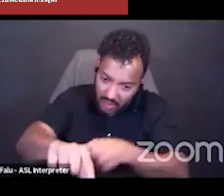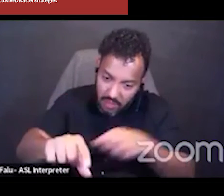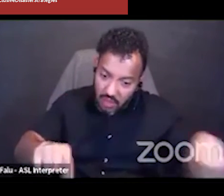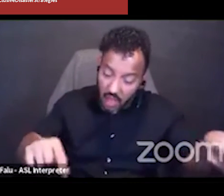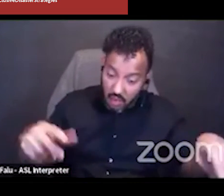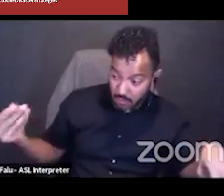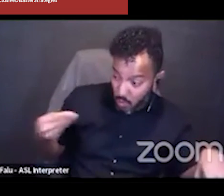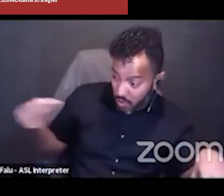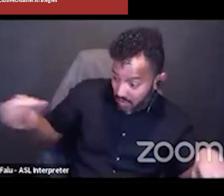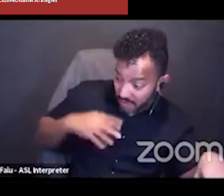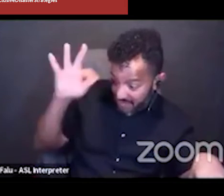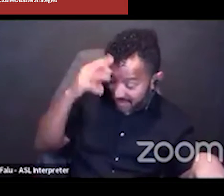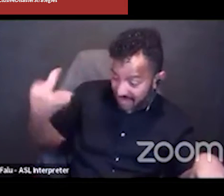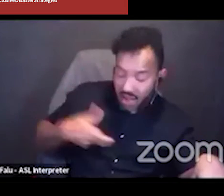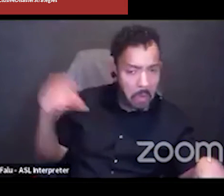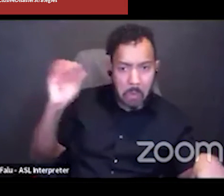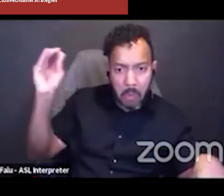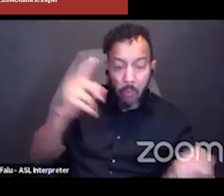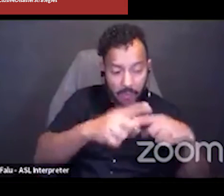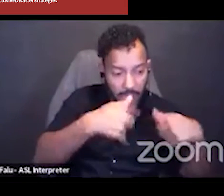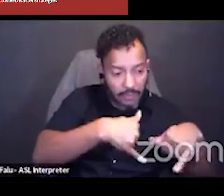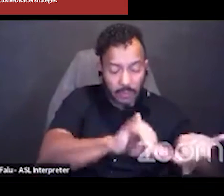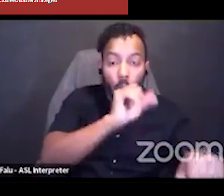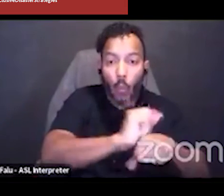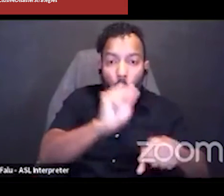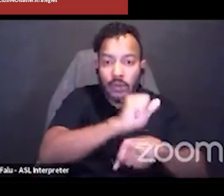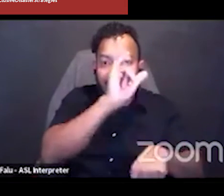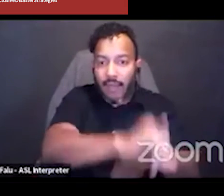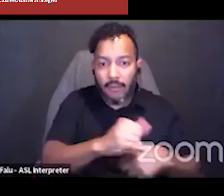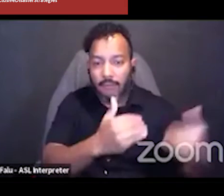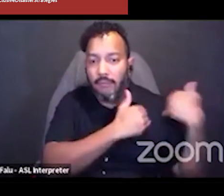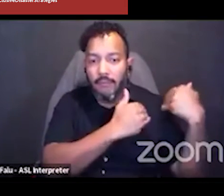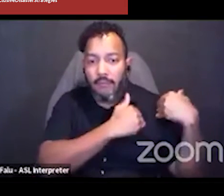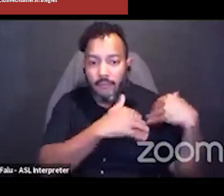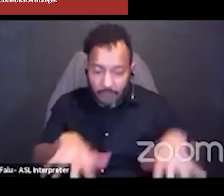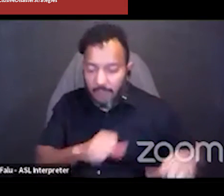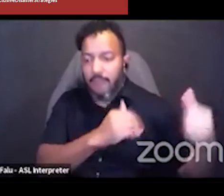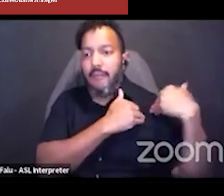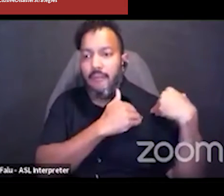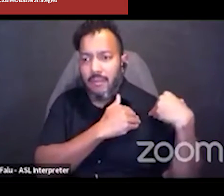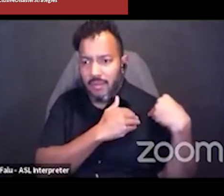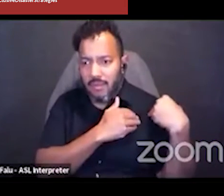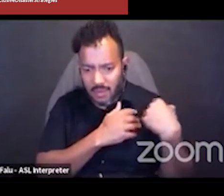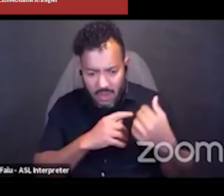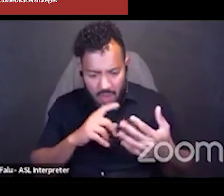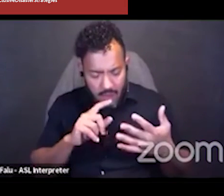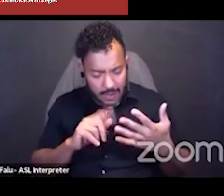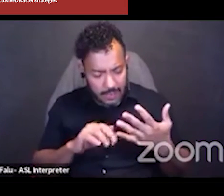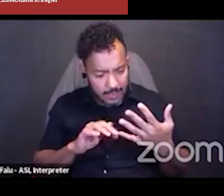Lastly -- >>